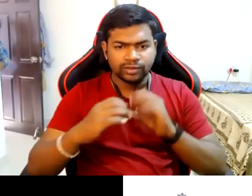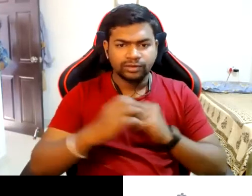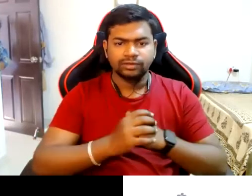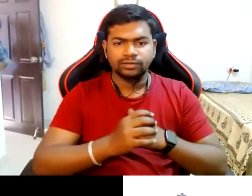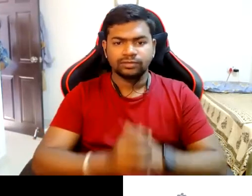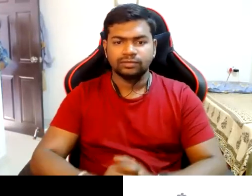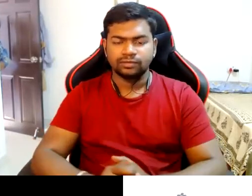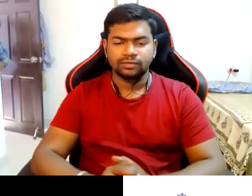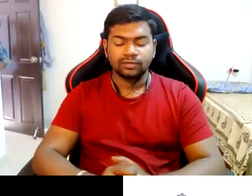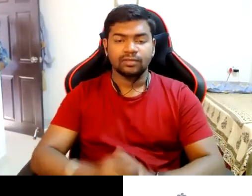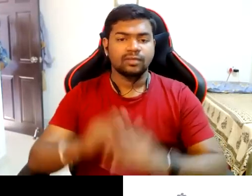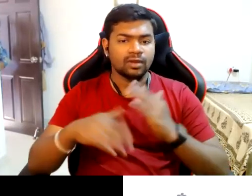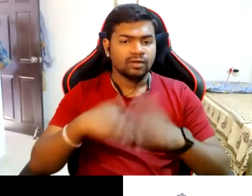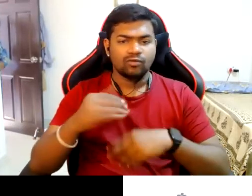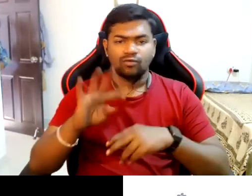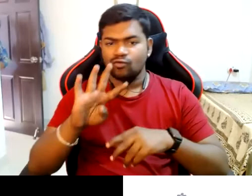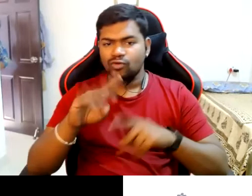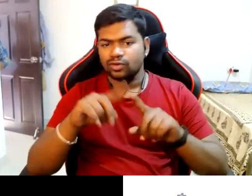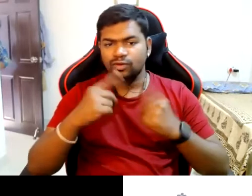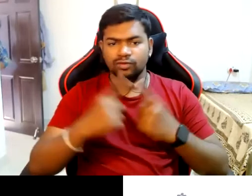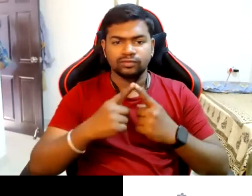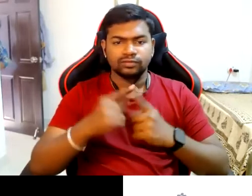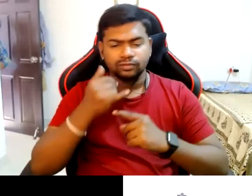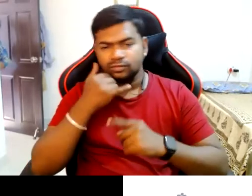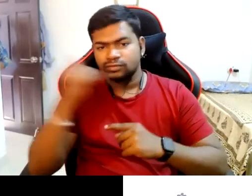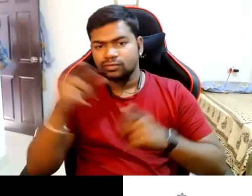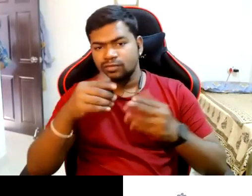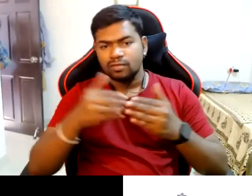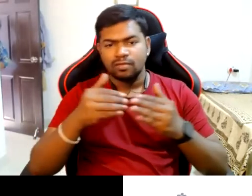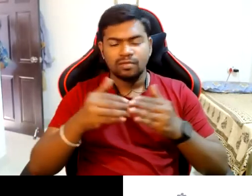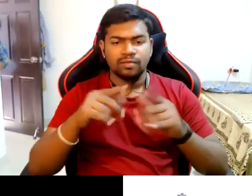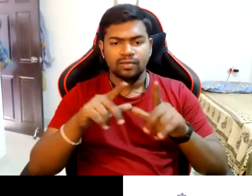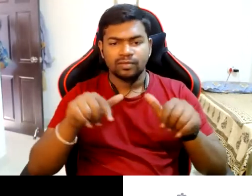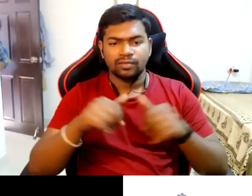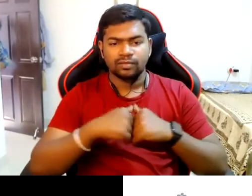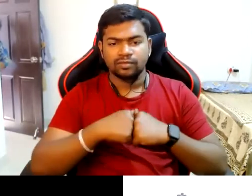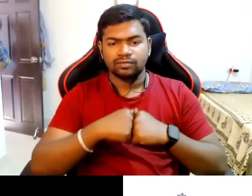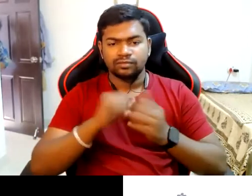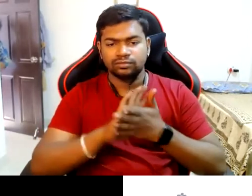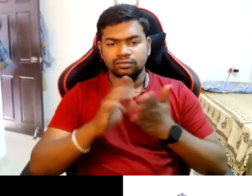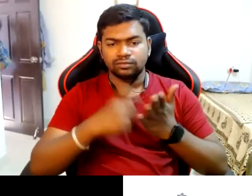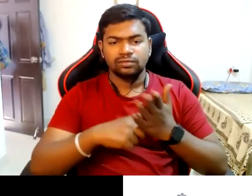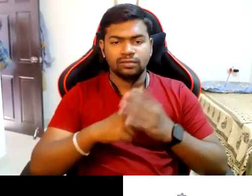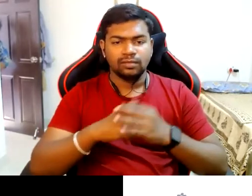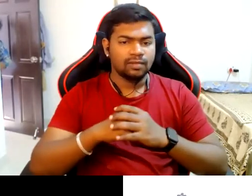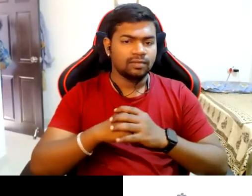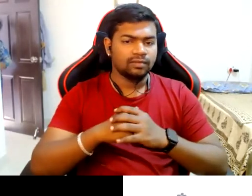but after 4th round, my friend got call from meeting suddenly and HR began to calling him and couldn't pickup.